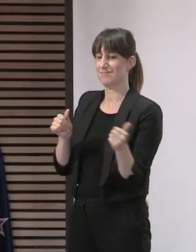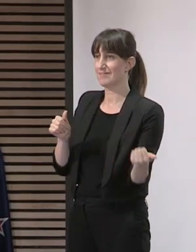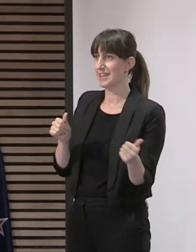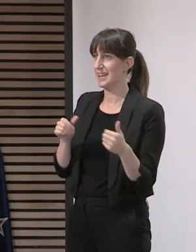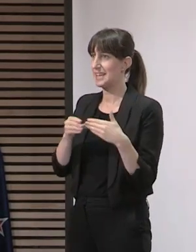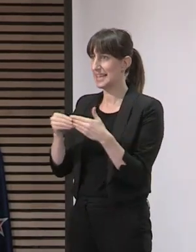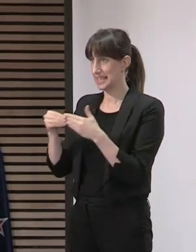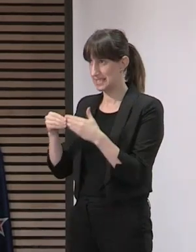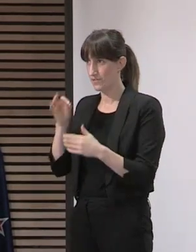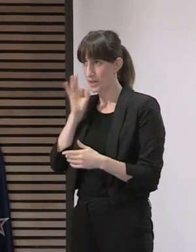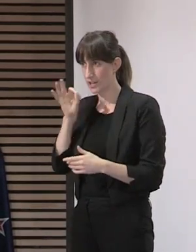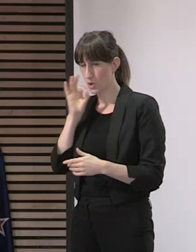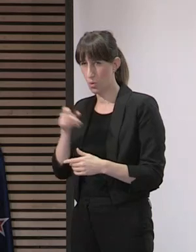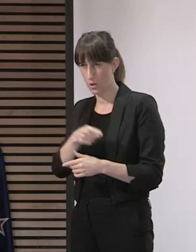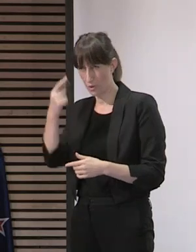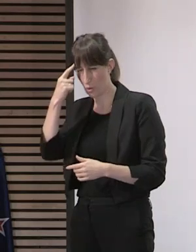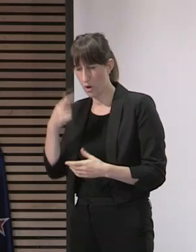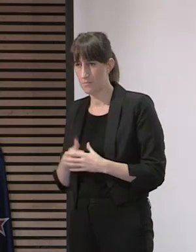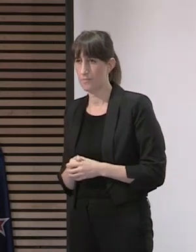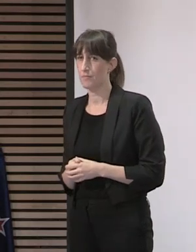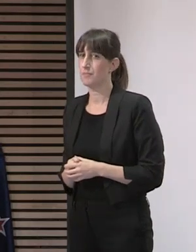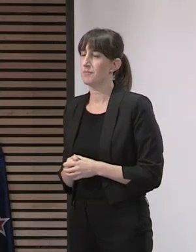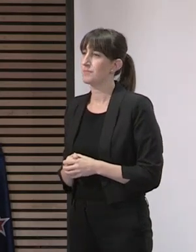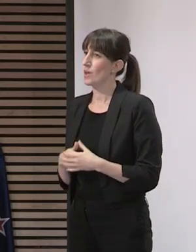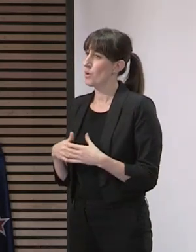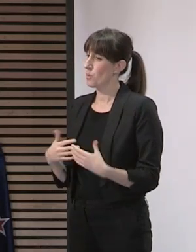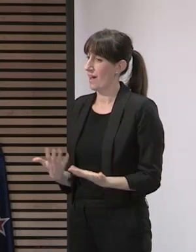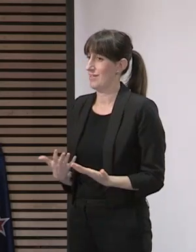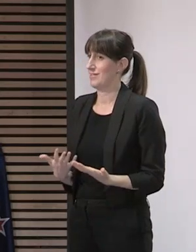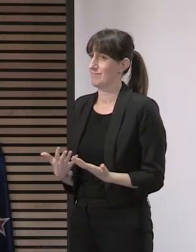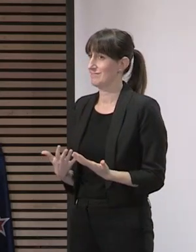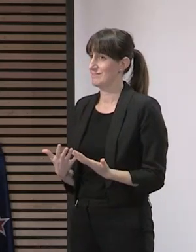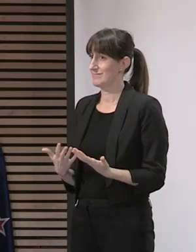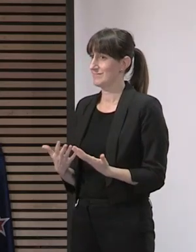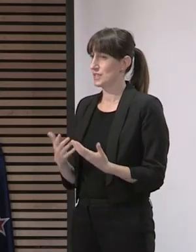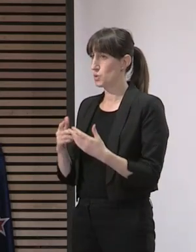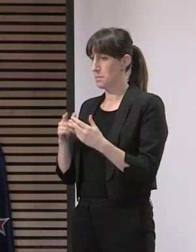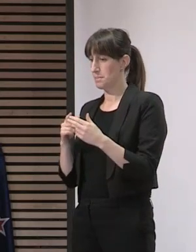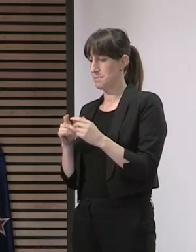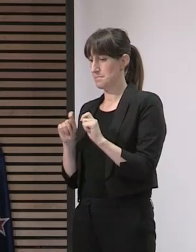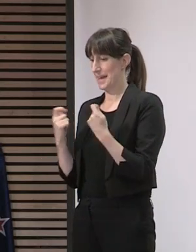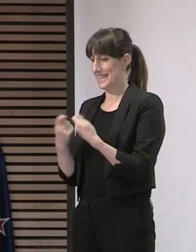I express an opinion either way. I did see it briefly in the aftermath of Cabinet and,